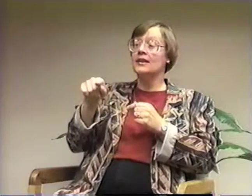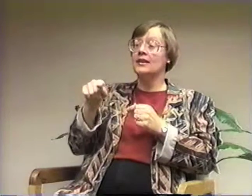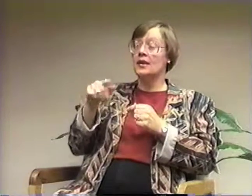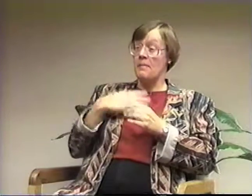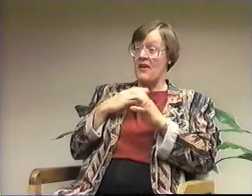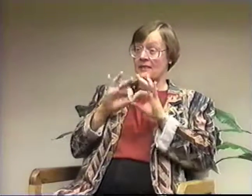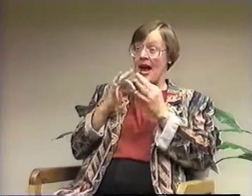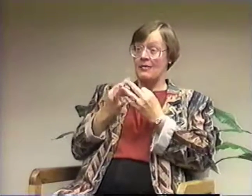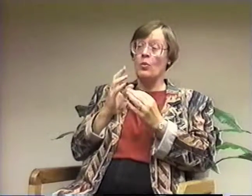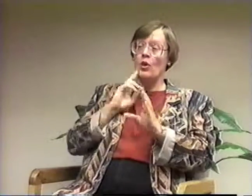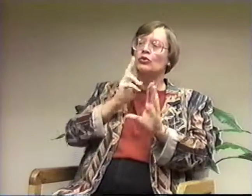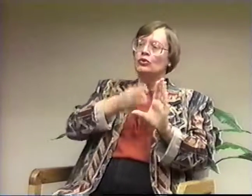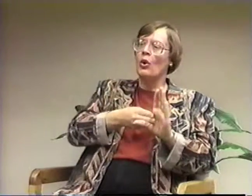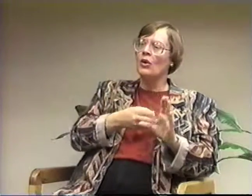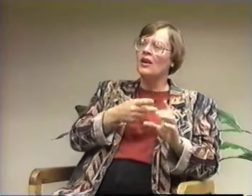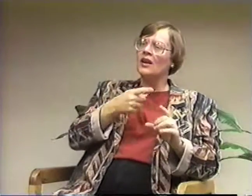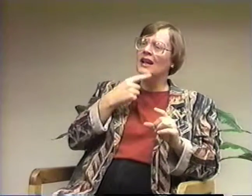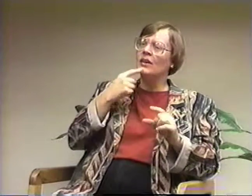One more thing about families -